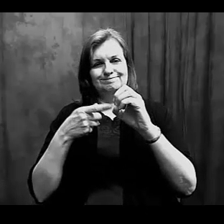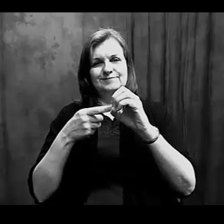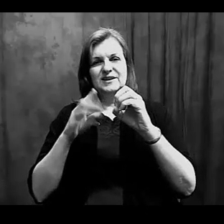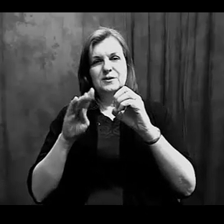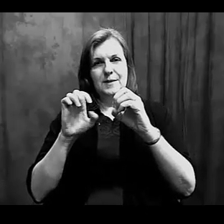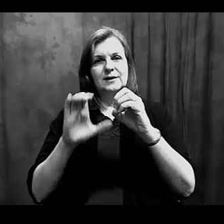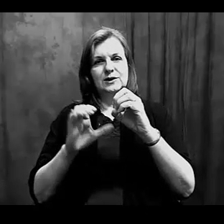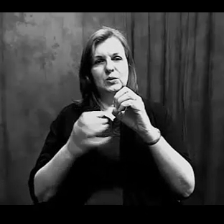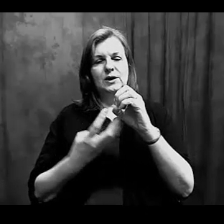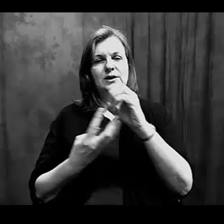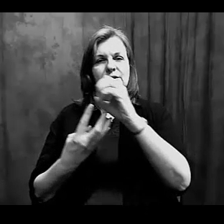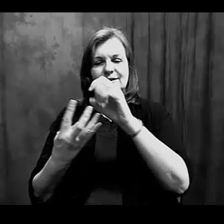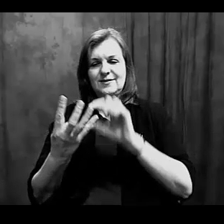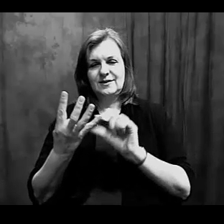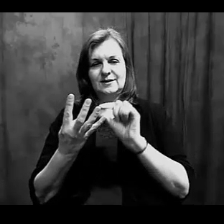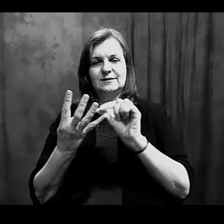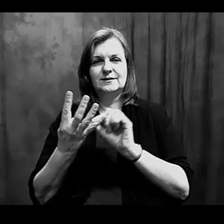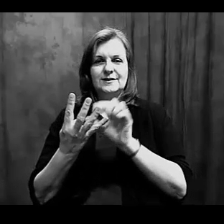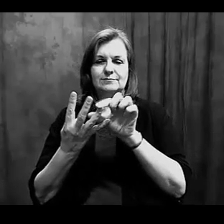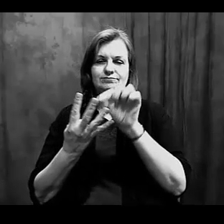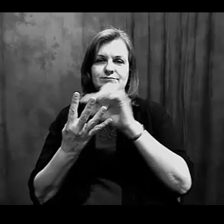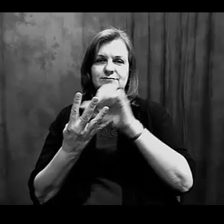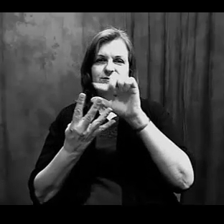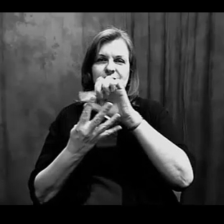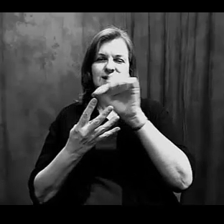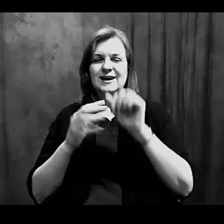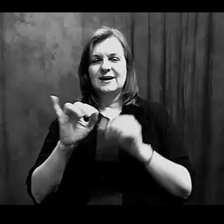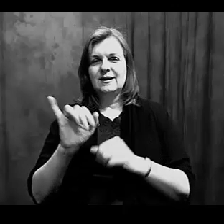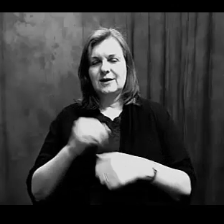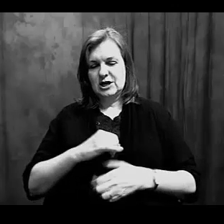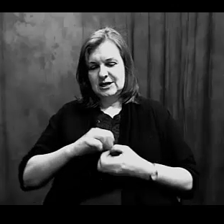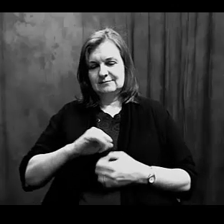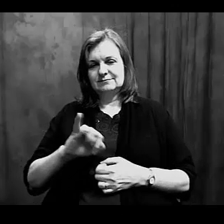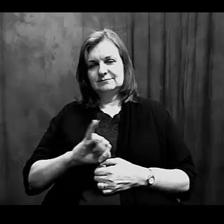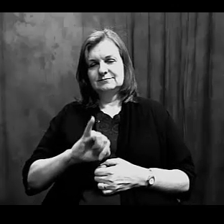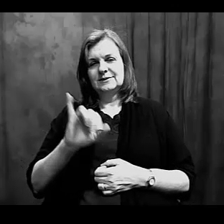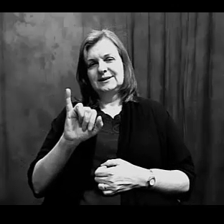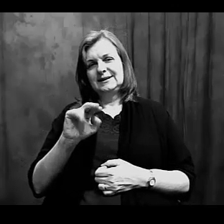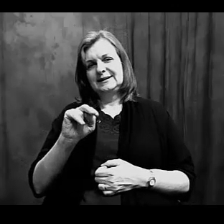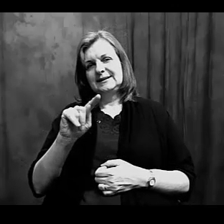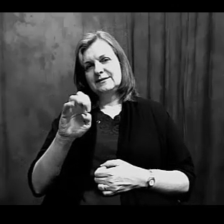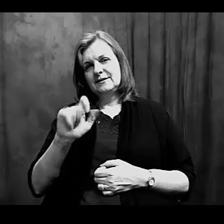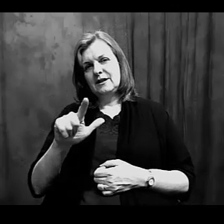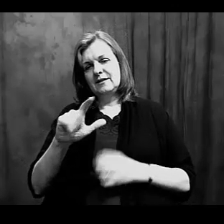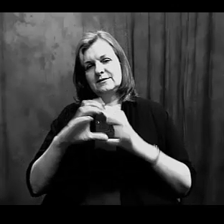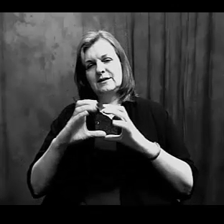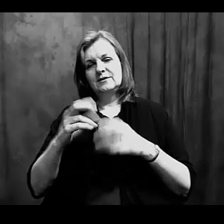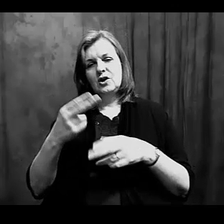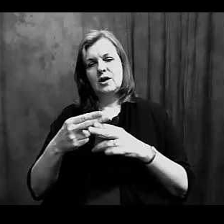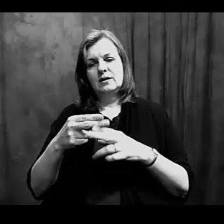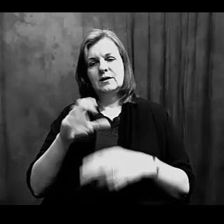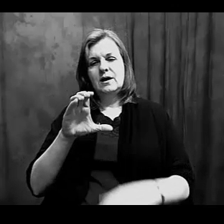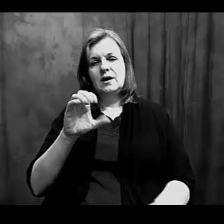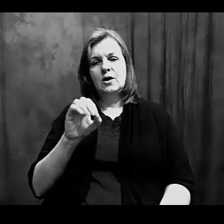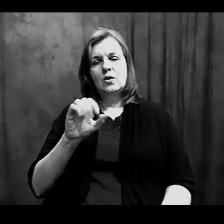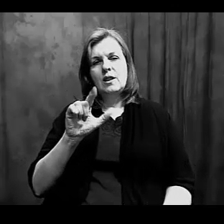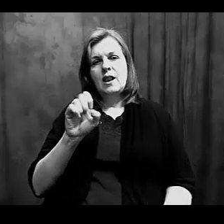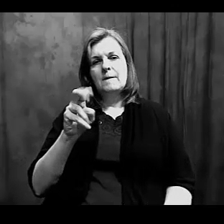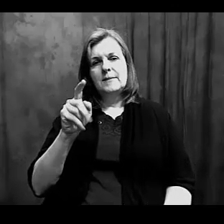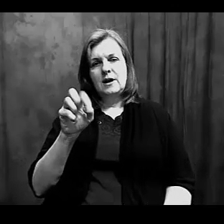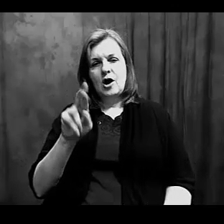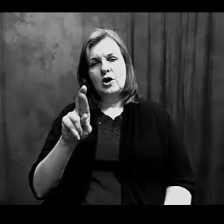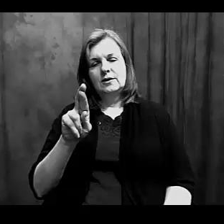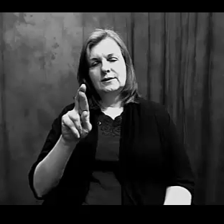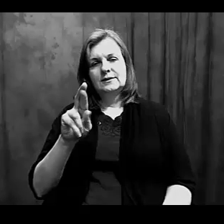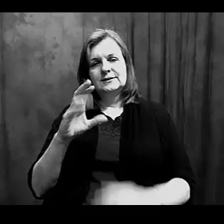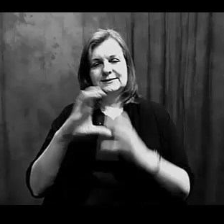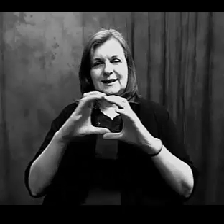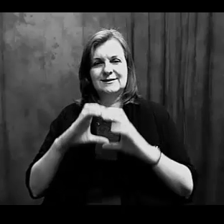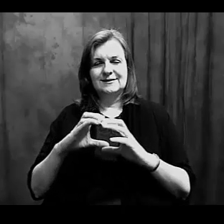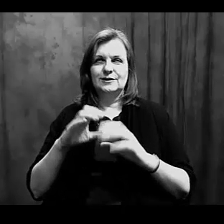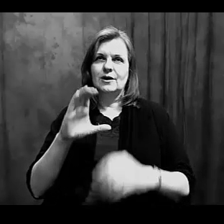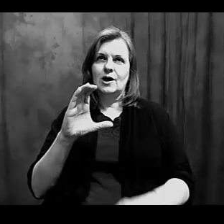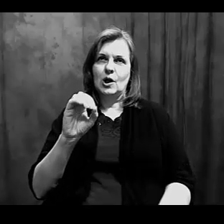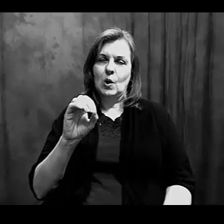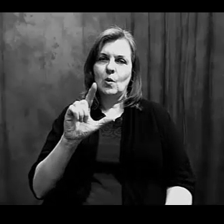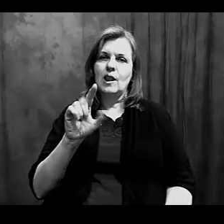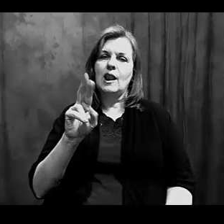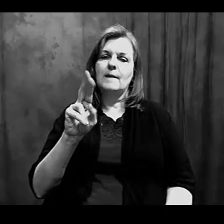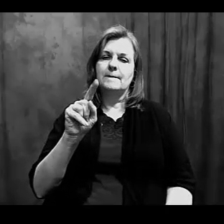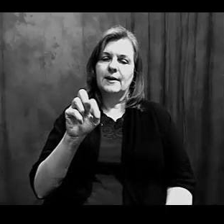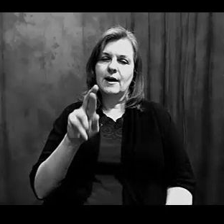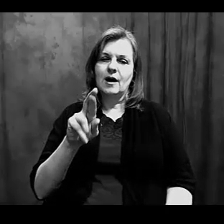on the surface of the cells of your intestines -- these are nice long intestinal cells down here called columnar cells